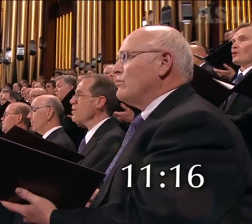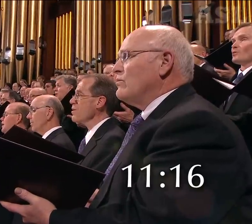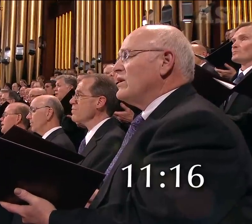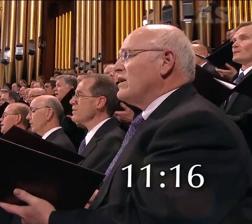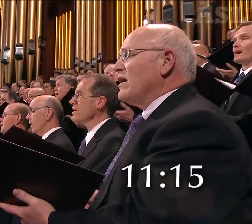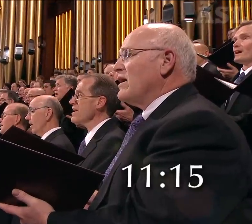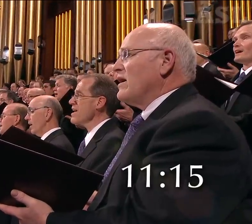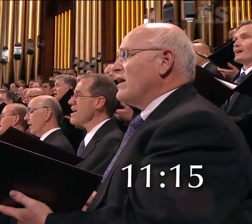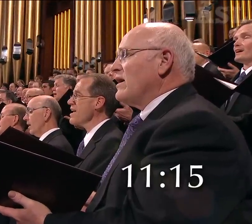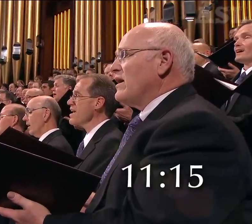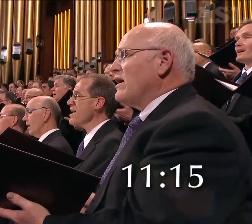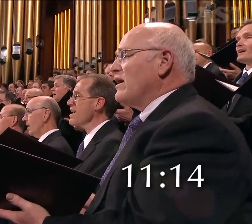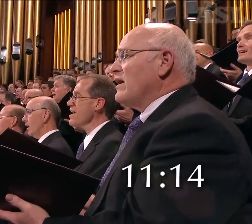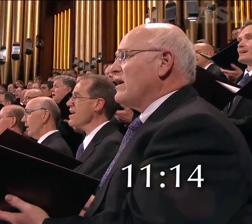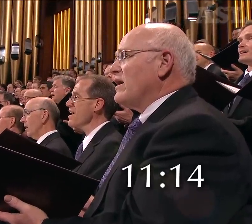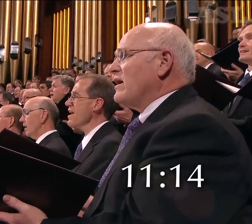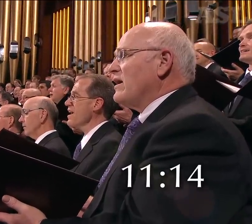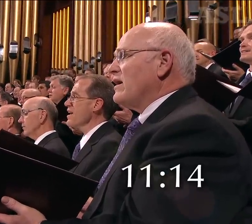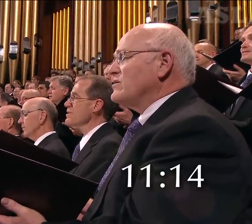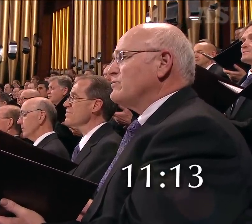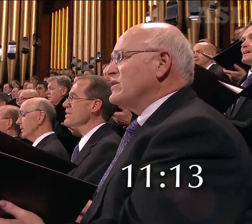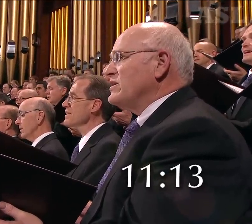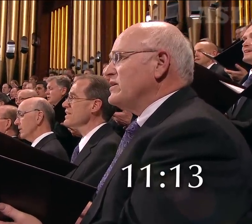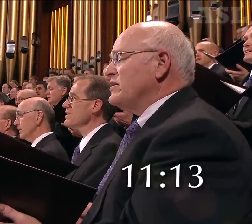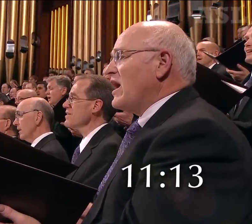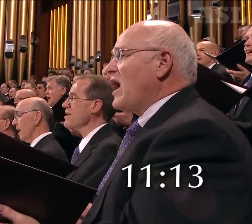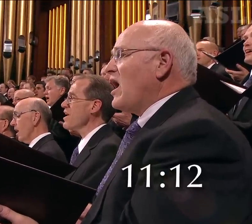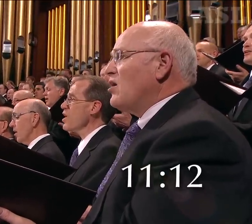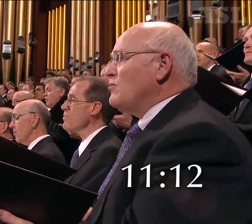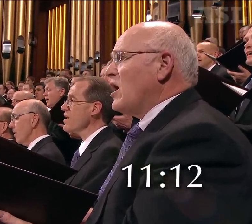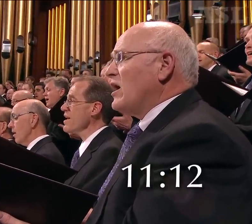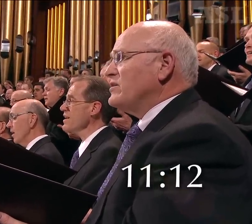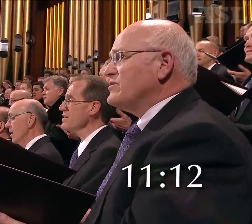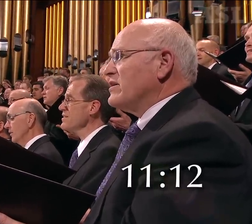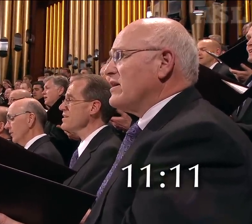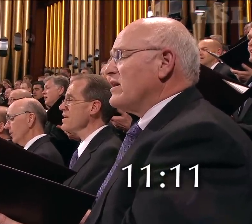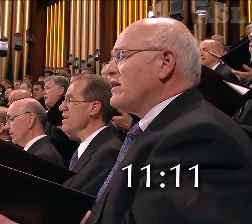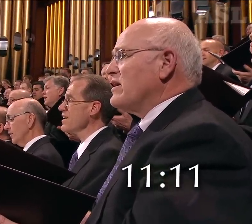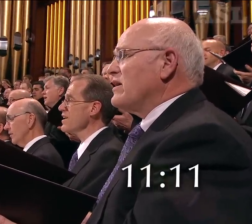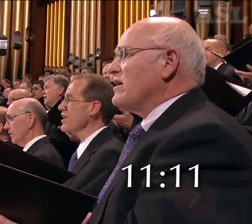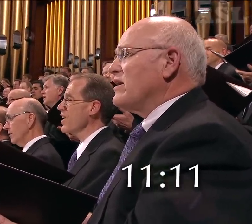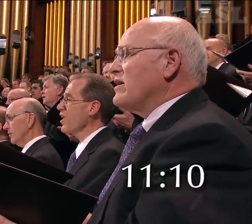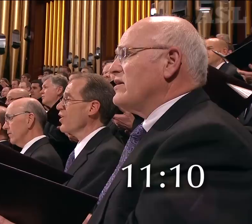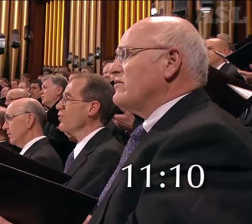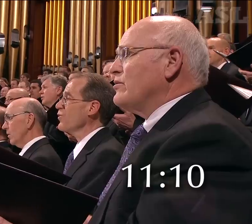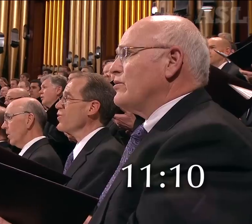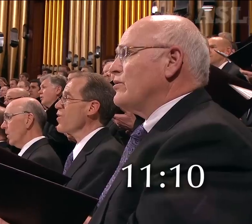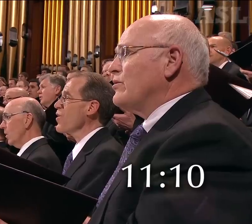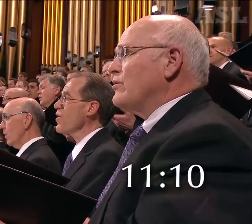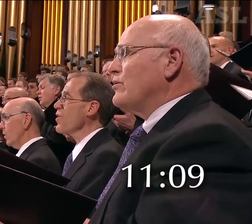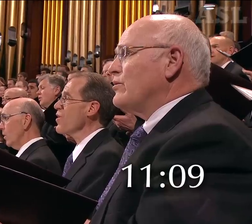THIS IS THE ENGLISH CLOSED CAPTION CHANNEL OF THE CHURCH OF JESUS CHRIST OF LATTER-DAY SAINTS.